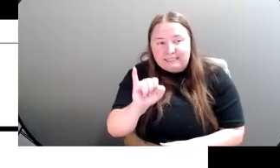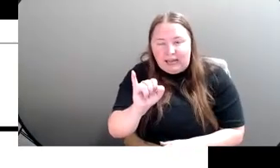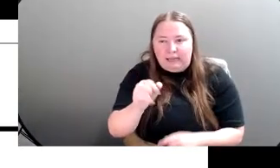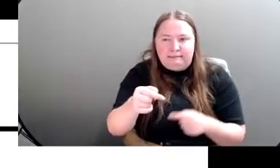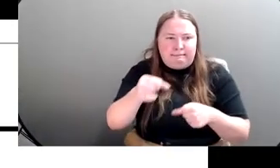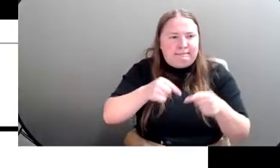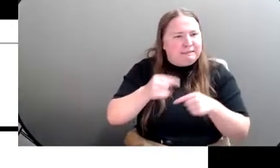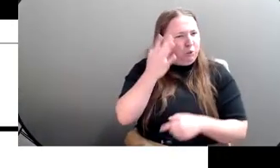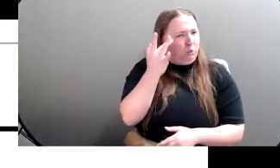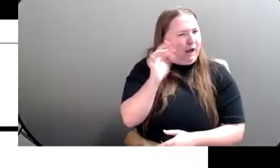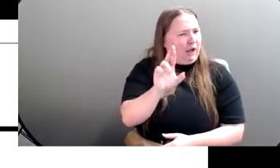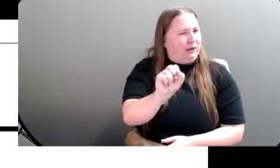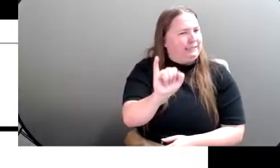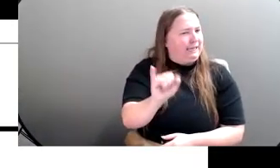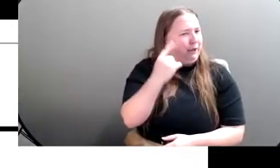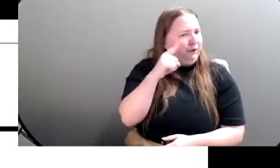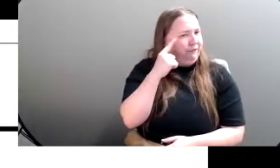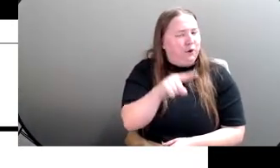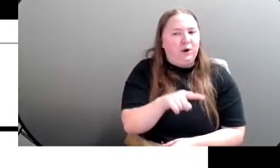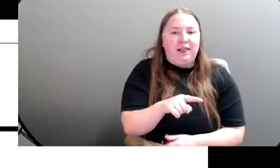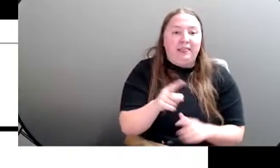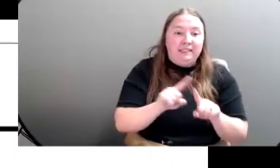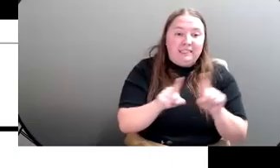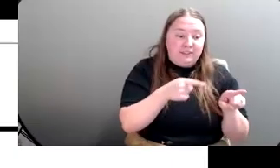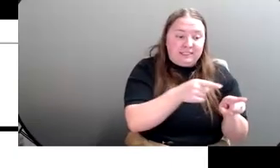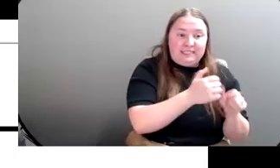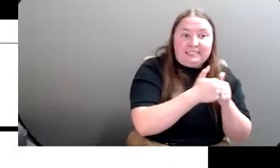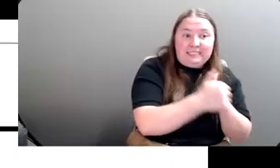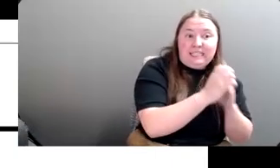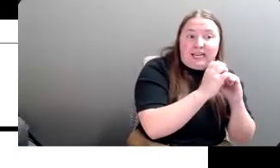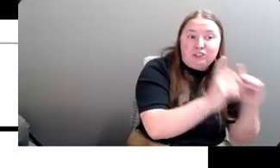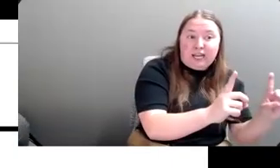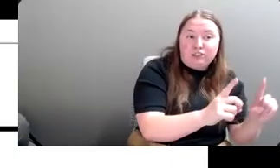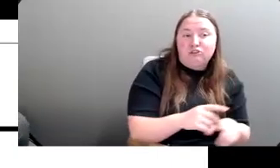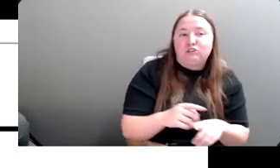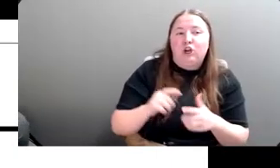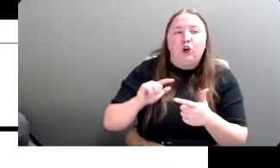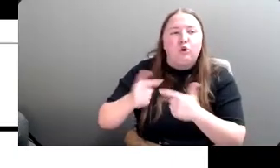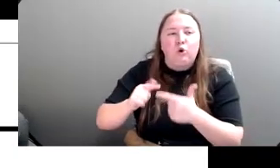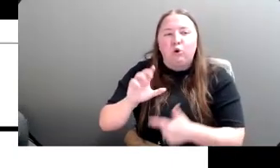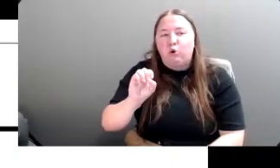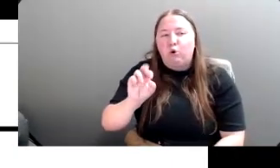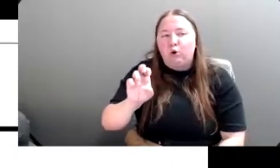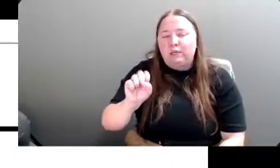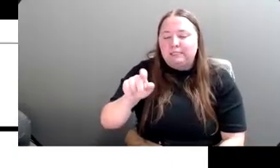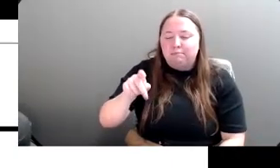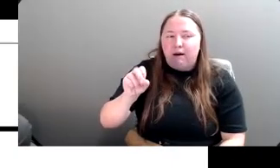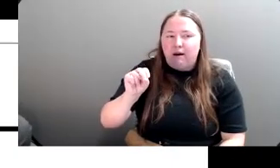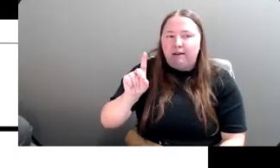The main difference between distance education and correspondence courses is the RSI.